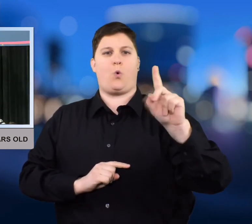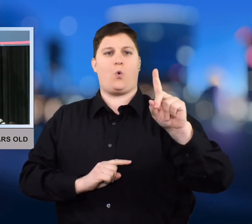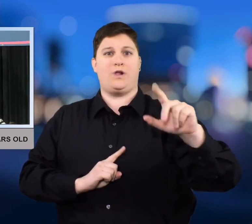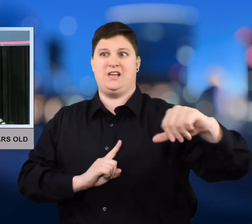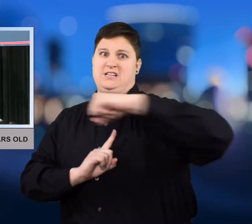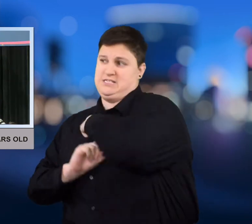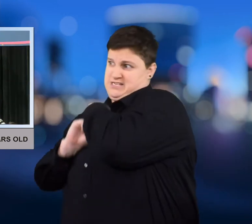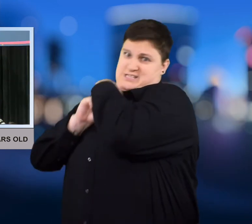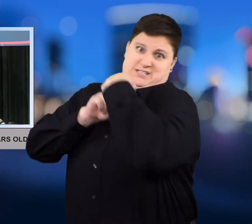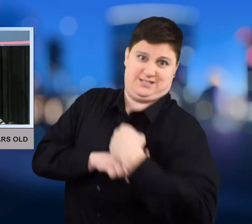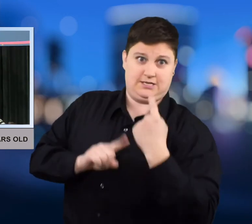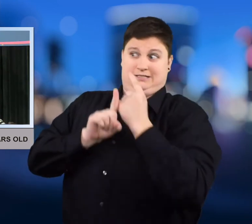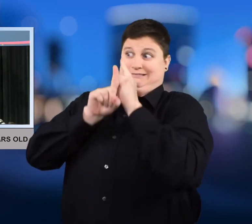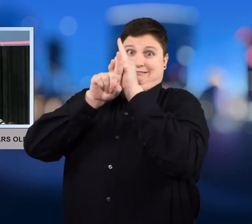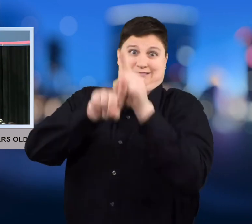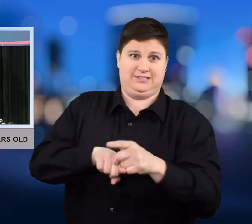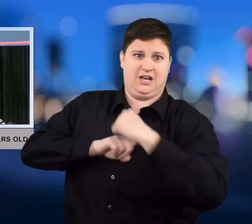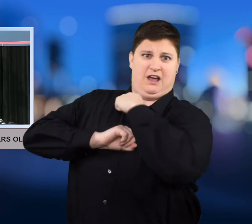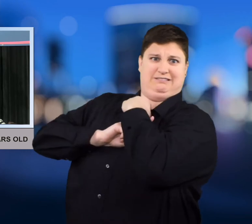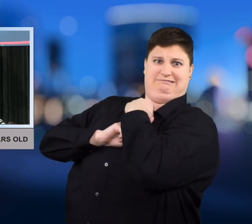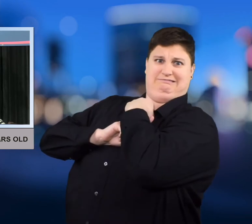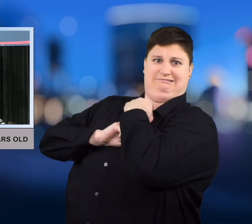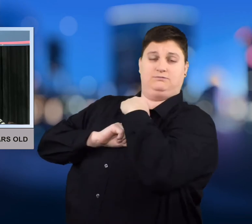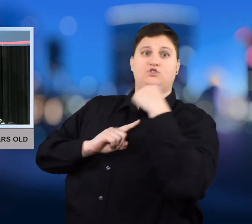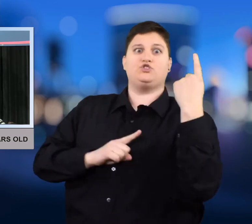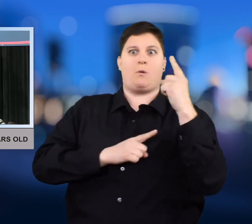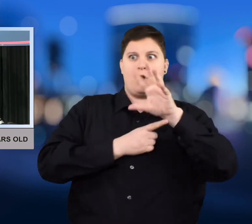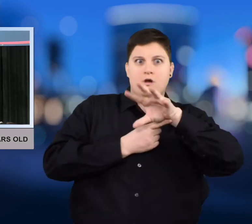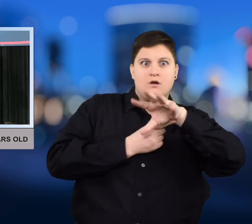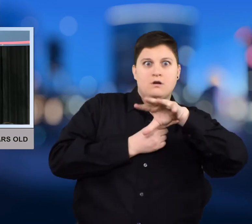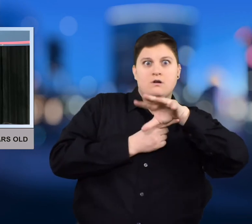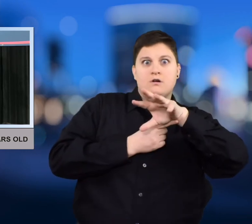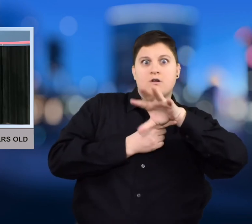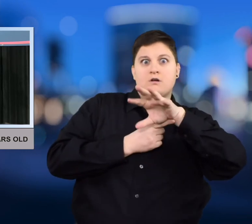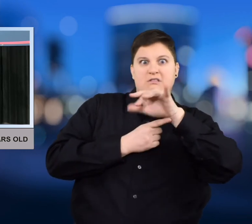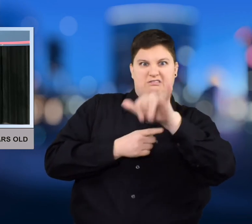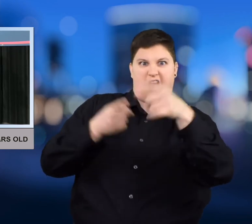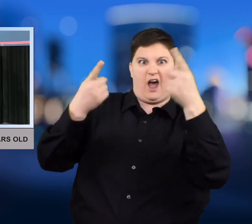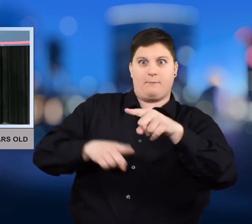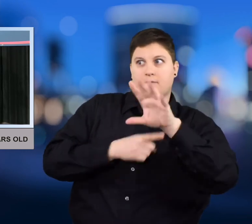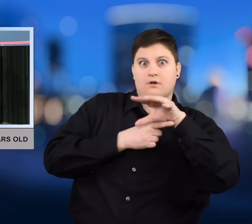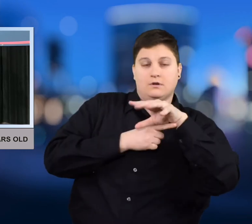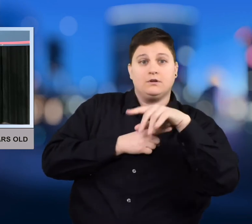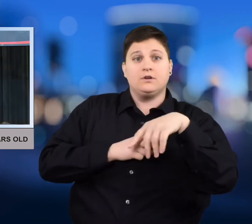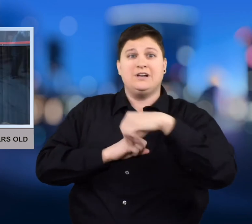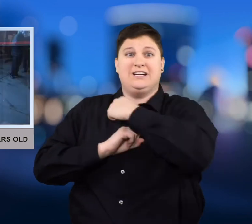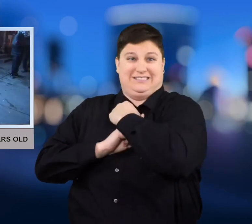using a chokehold, a move that was banned by NYPD.